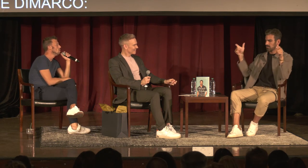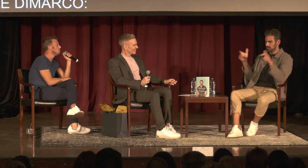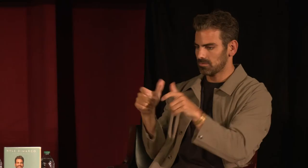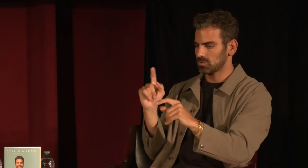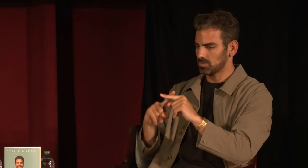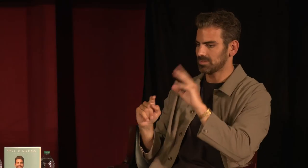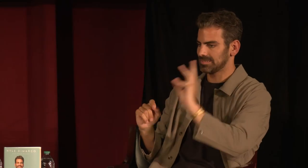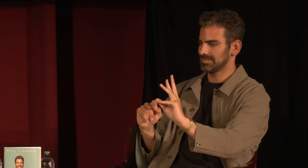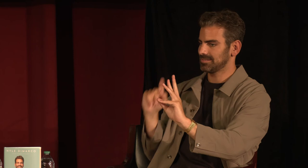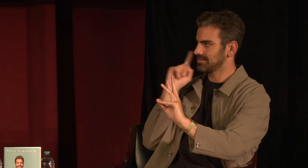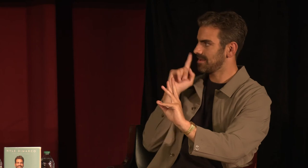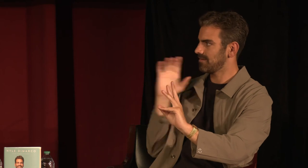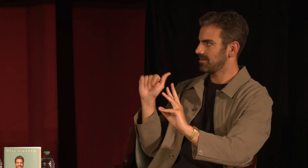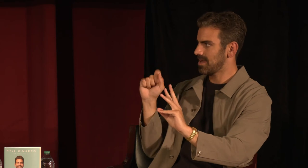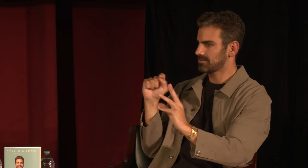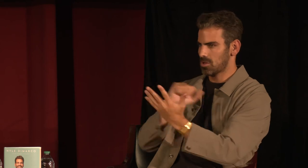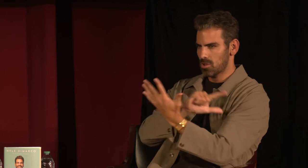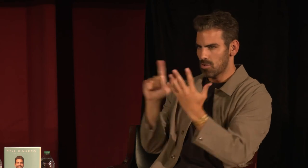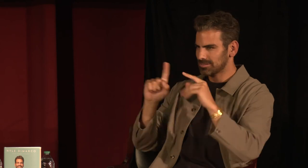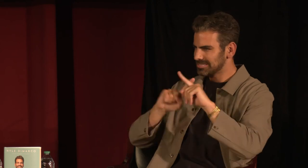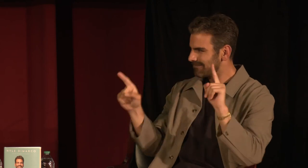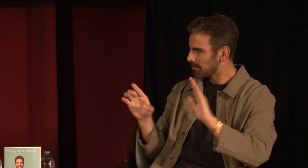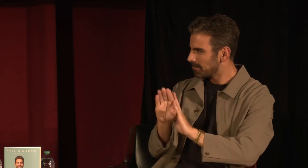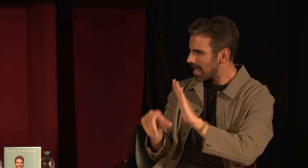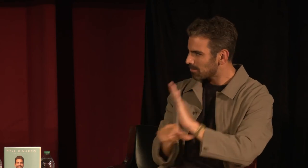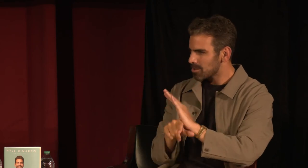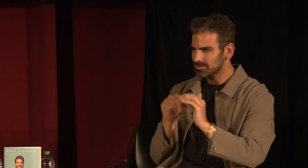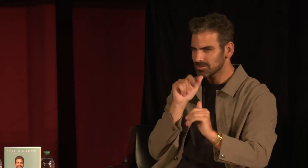So we had narrowed down essentially to six cast members, and all of them